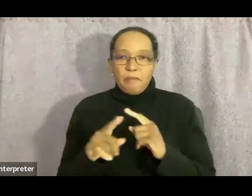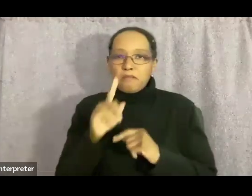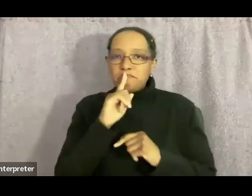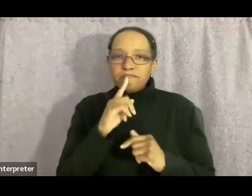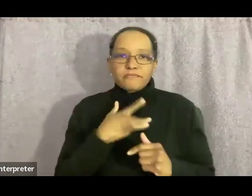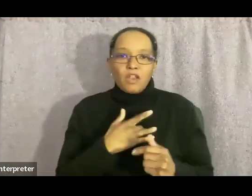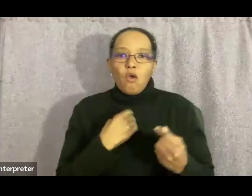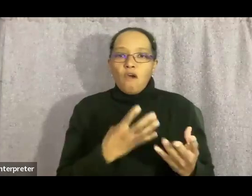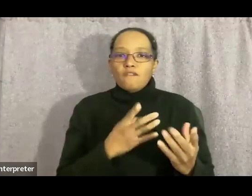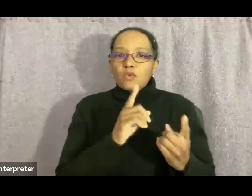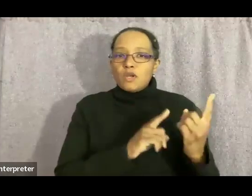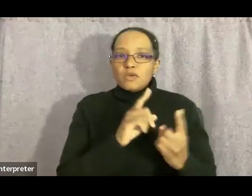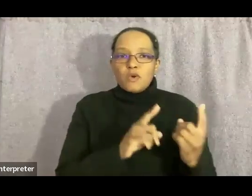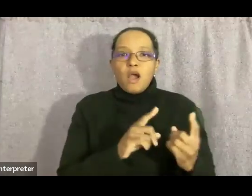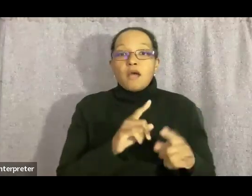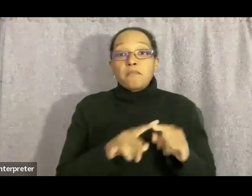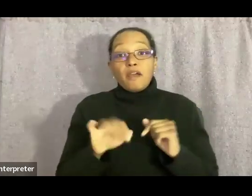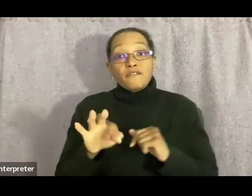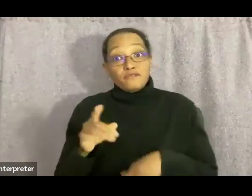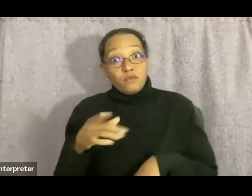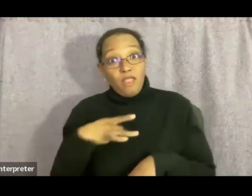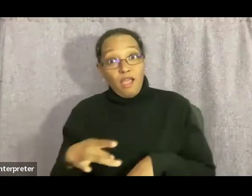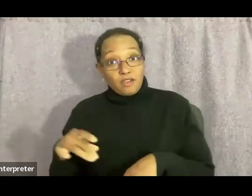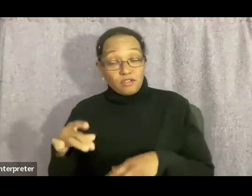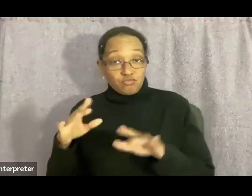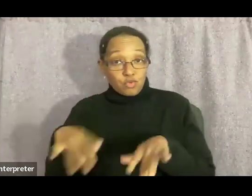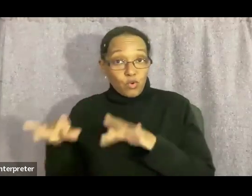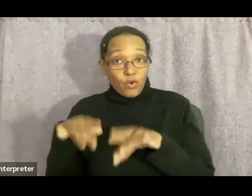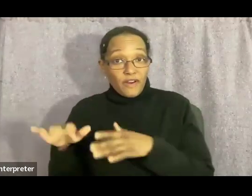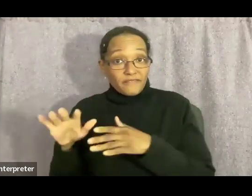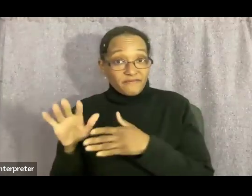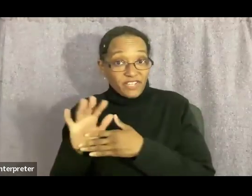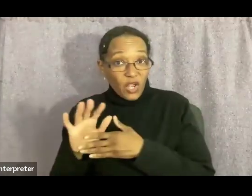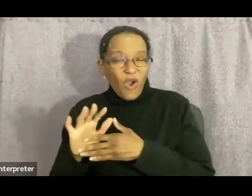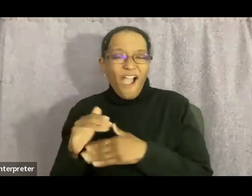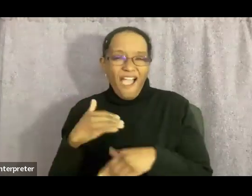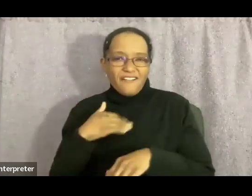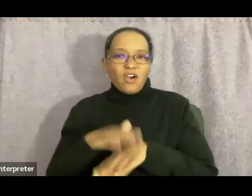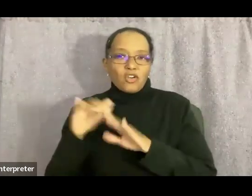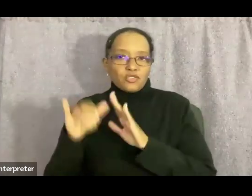But if you're a fan of recordings, I've got tons of videos on YouTube. So, I will drop the YouTube.